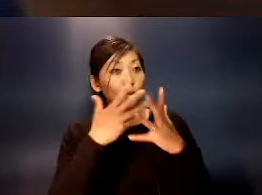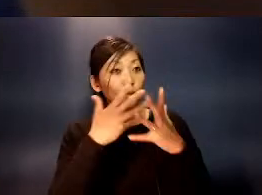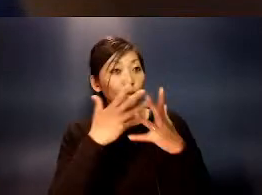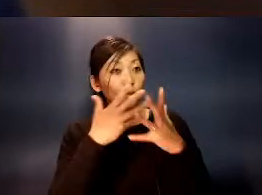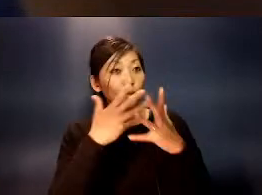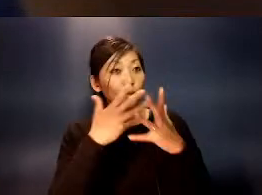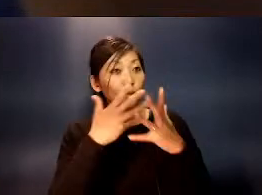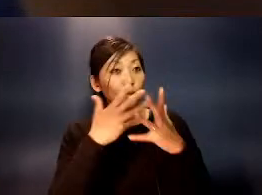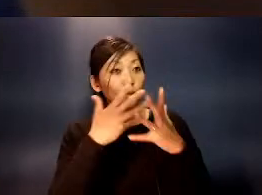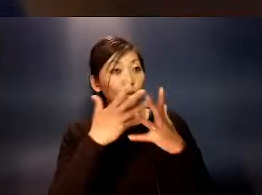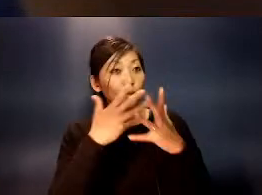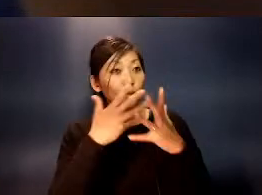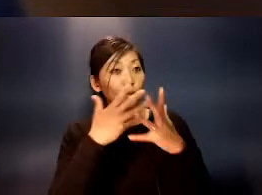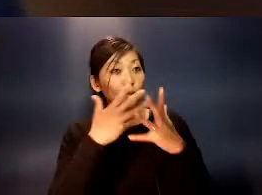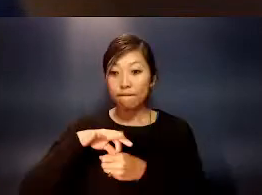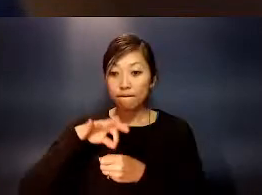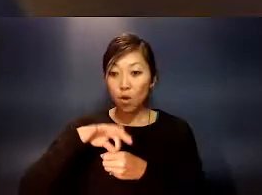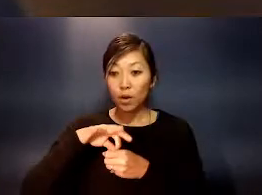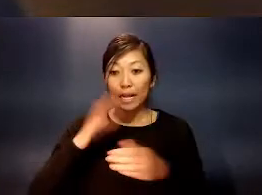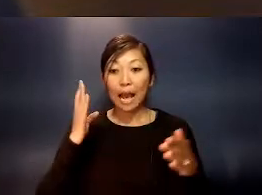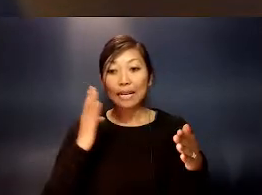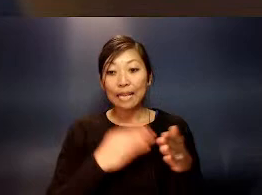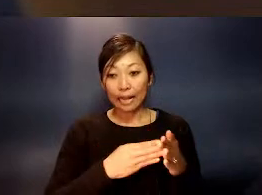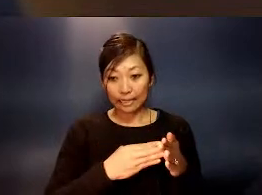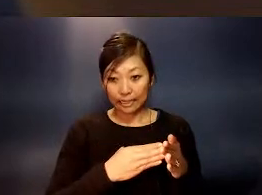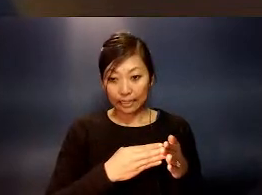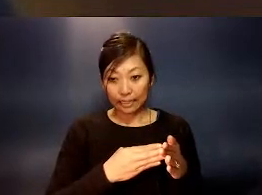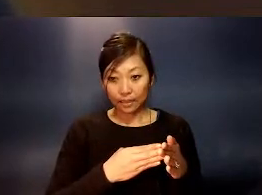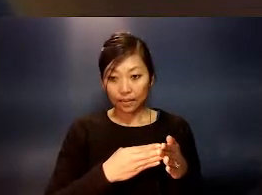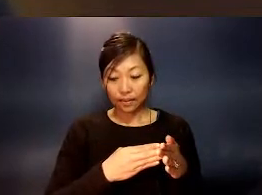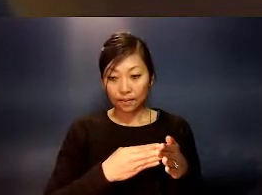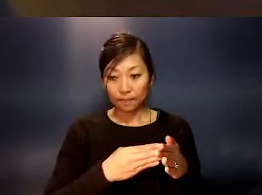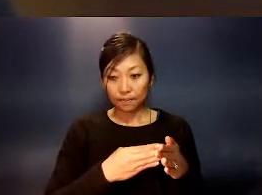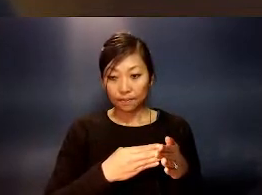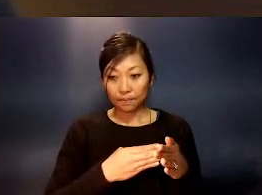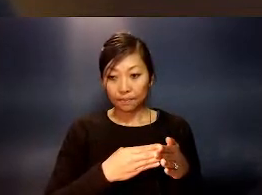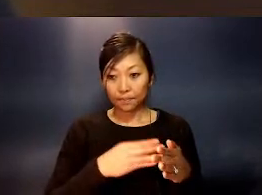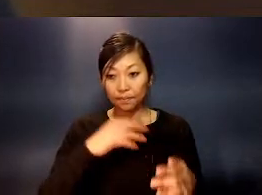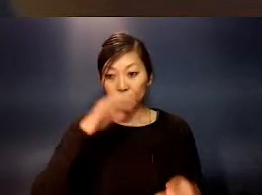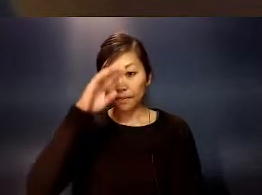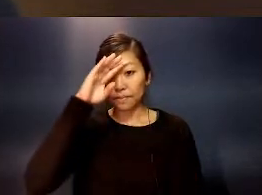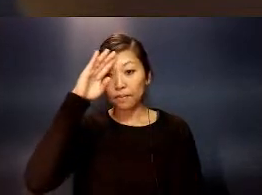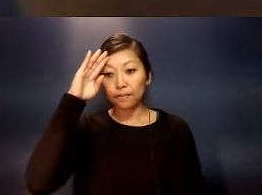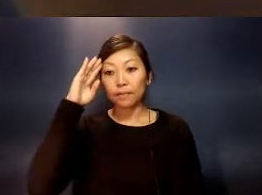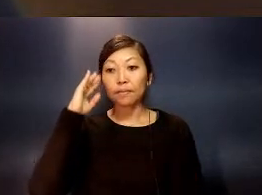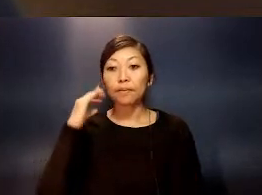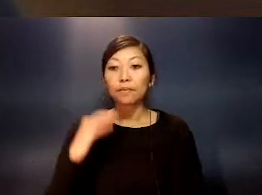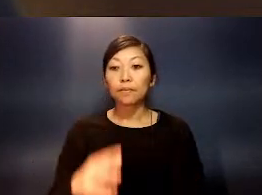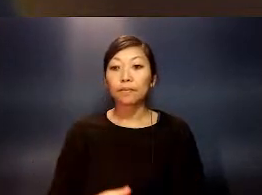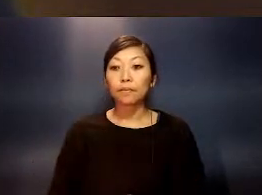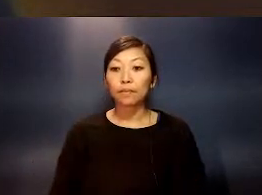I REALLY APPRECIATED THE COMMENTS BY COLLEAGUES, COUNCIL MEMBER ELLISON AND BENDER. I AGREE WITH A LOT OF THOSE POSITIONS.